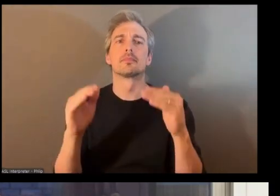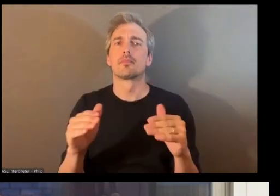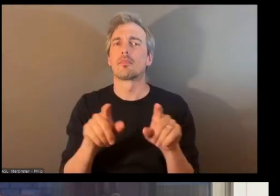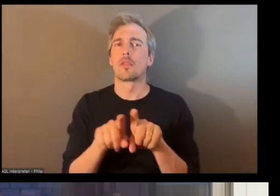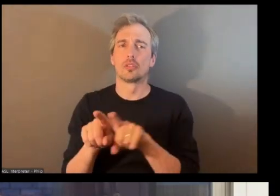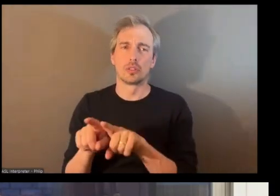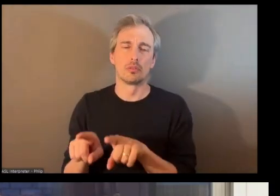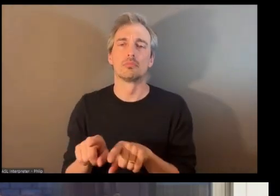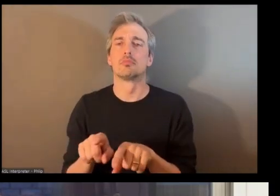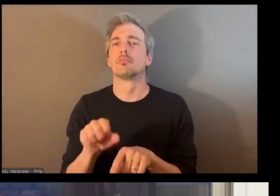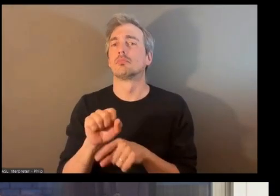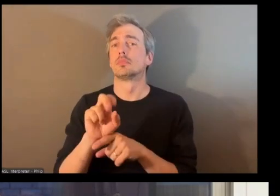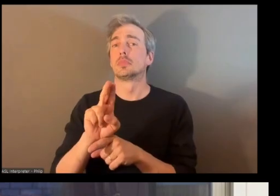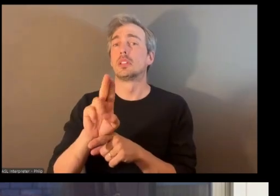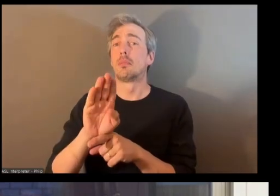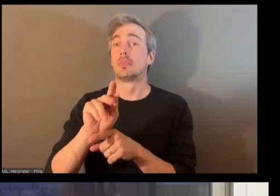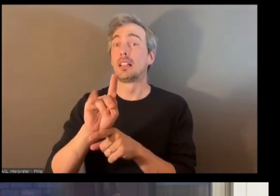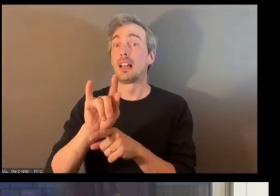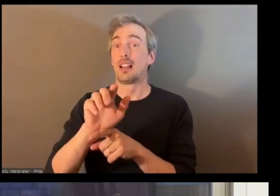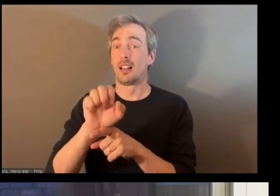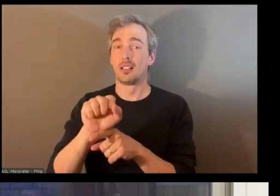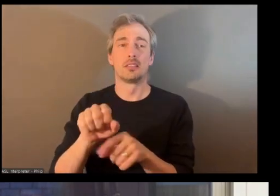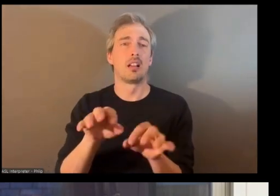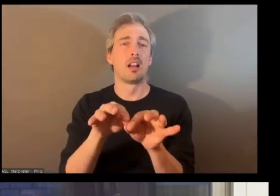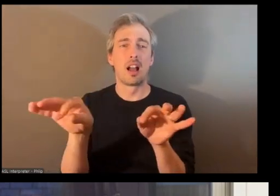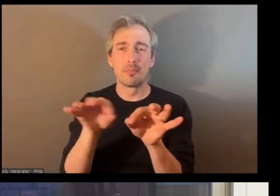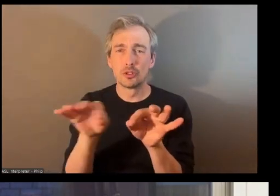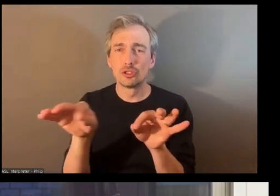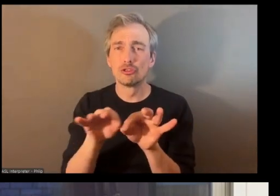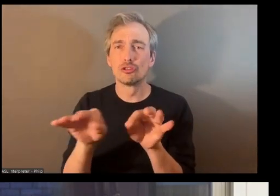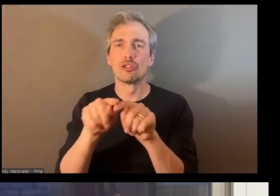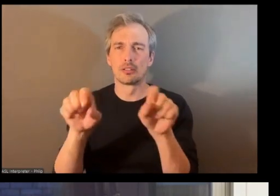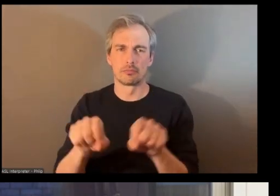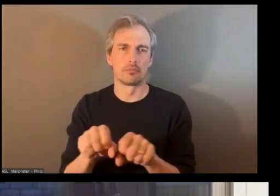It's the concept that I learned about a few years ago. But it's been around for a really long time.